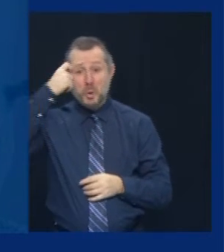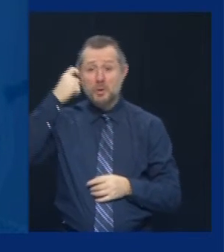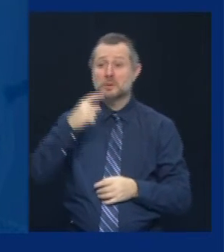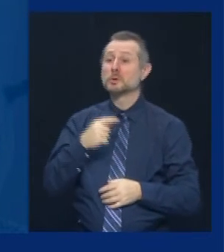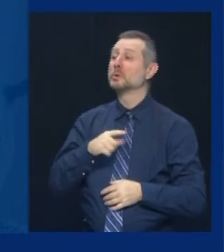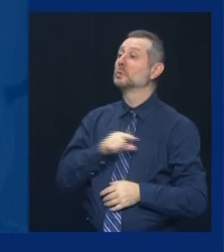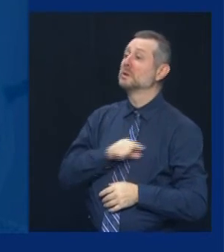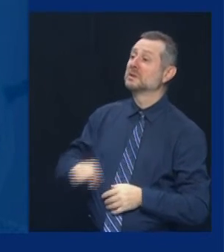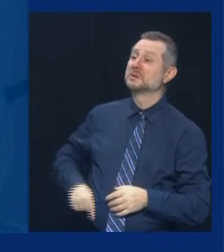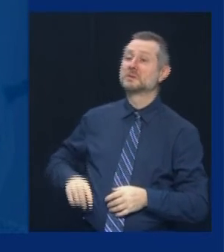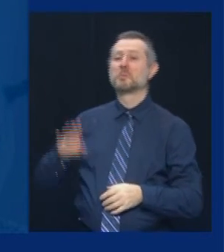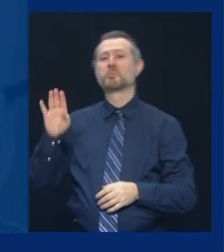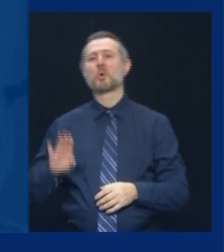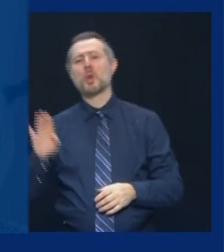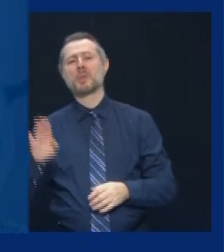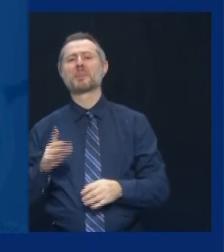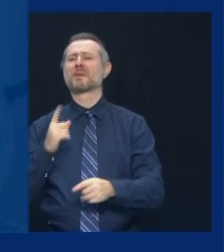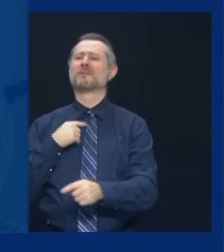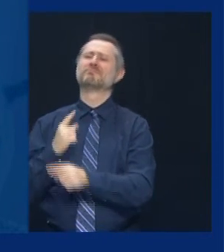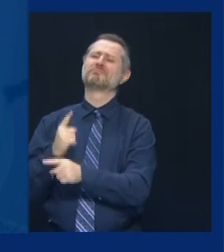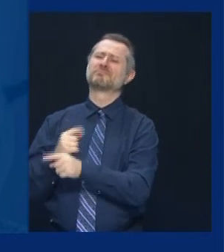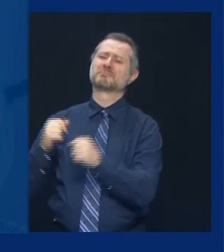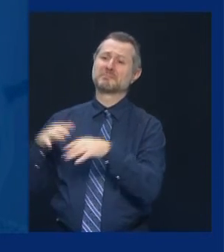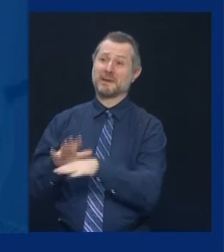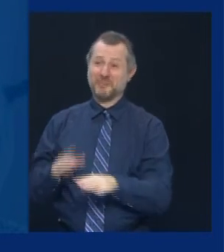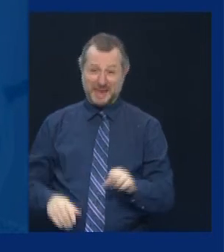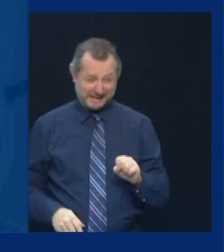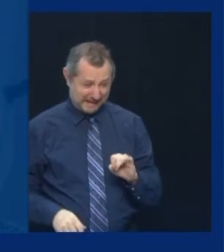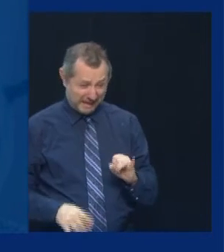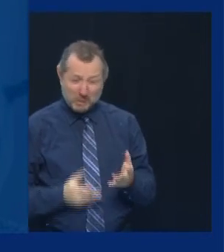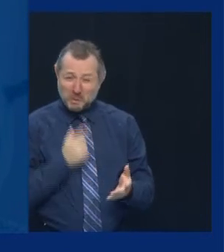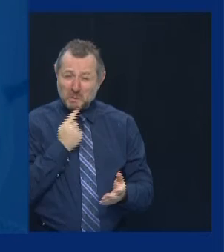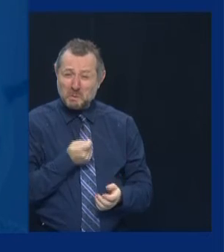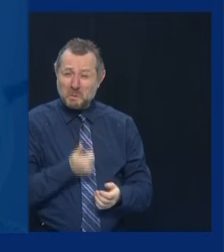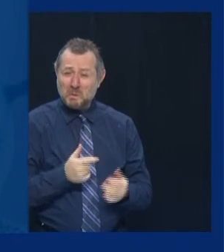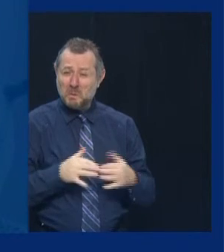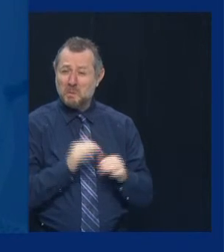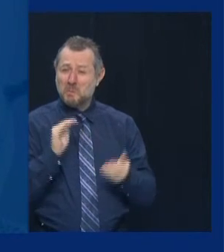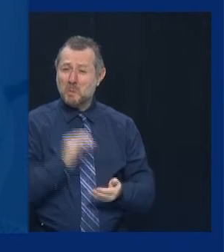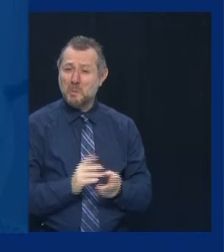IF YOU SAID BRONX, QUEENS,